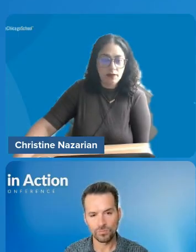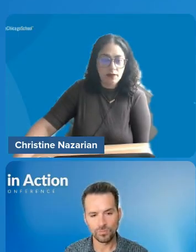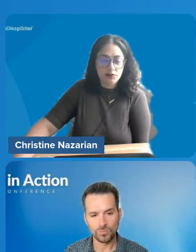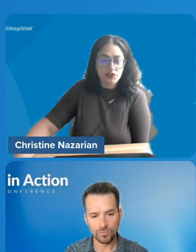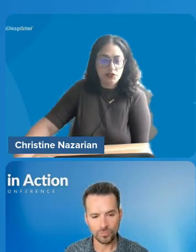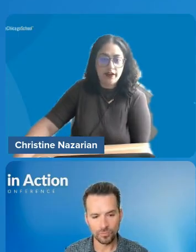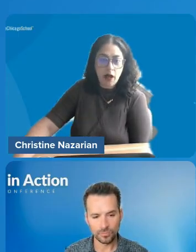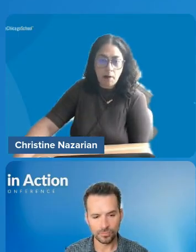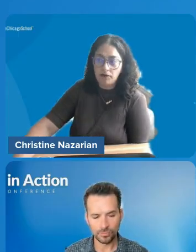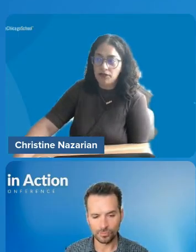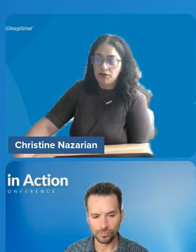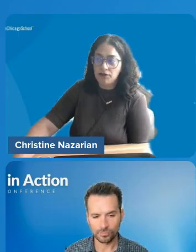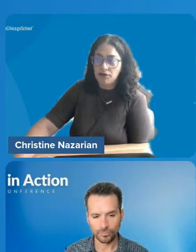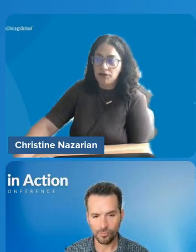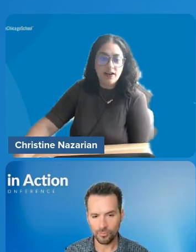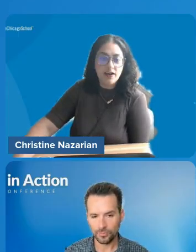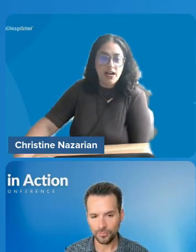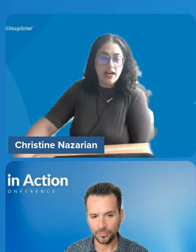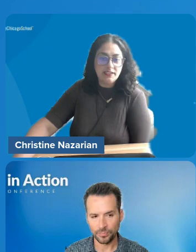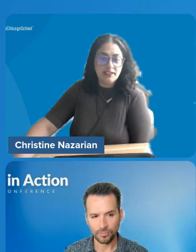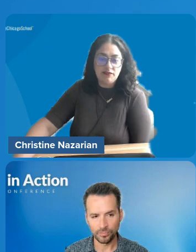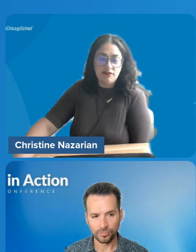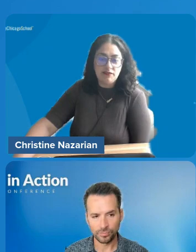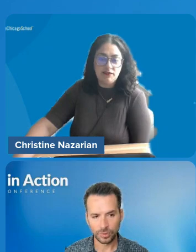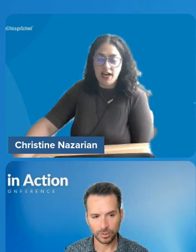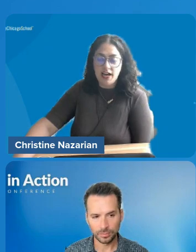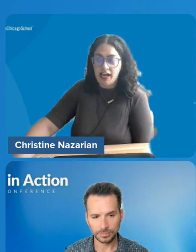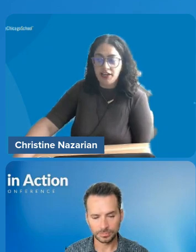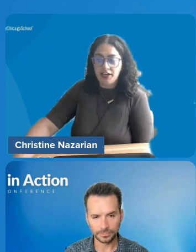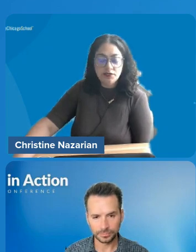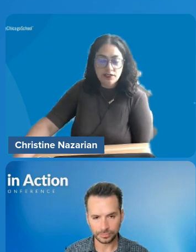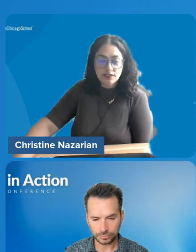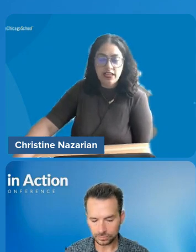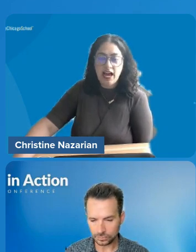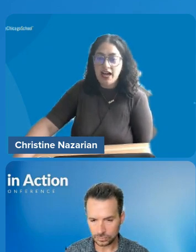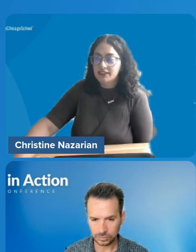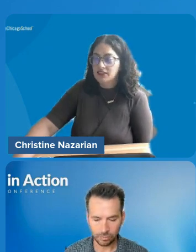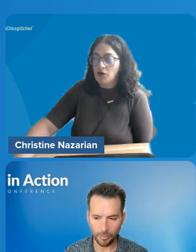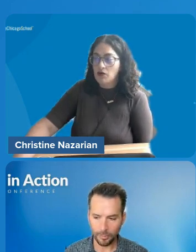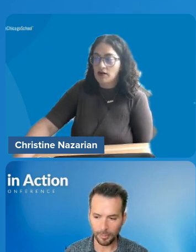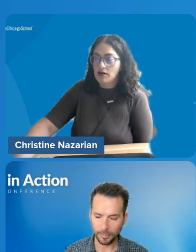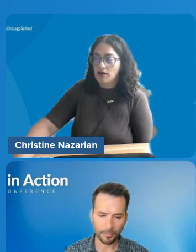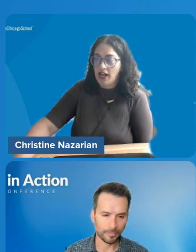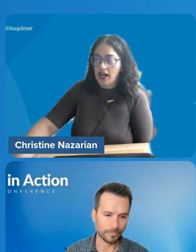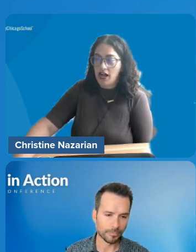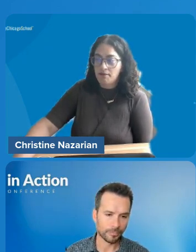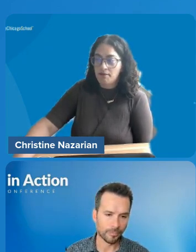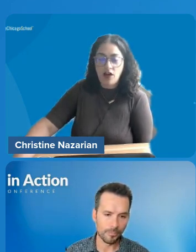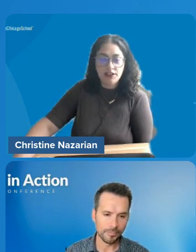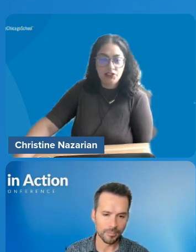which is very helpful if we have a specific diagnosis class or pathology you